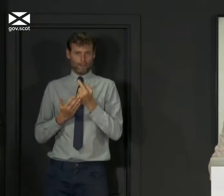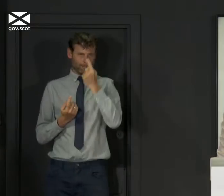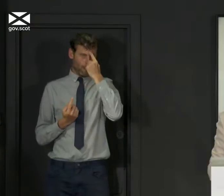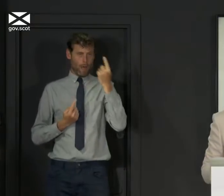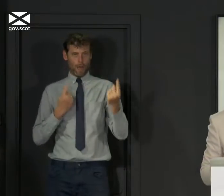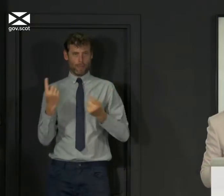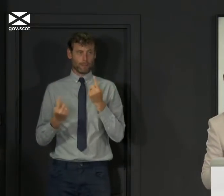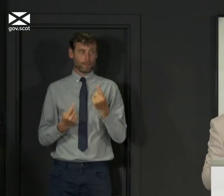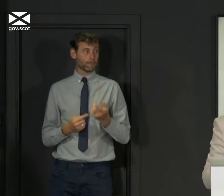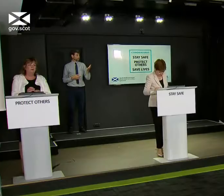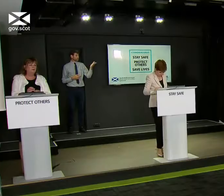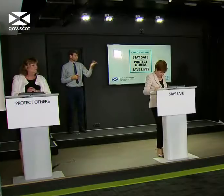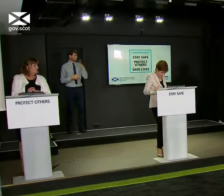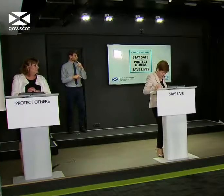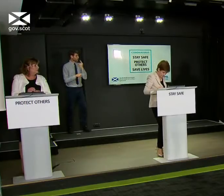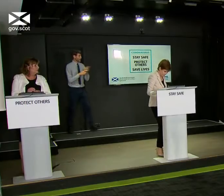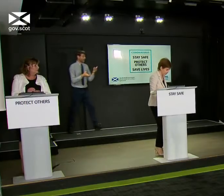Jason, do you want to add to that?